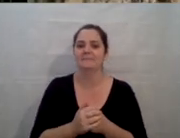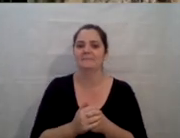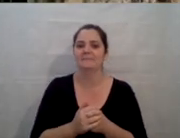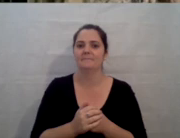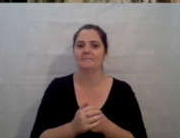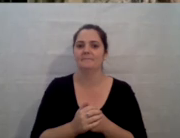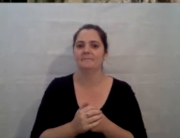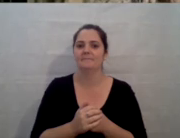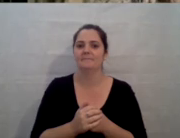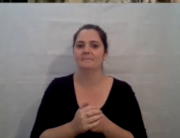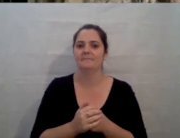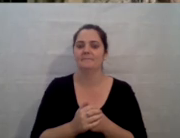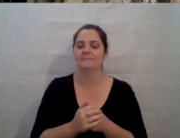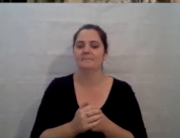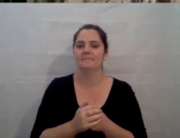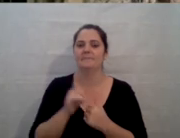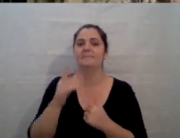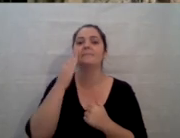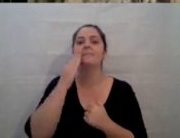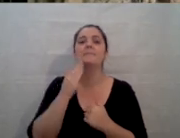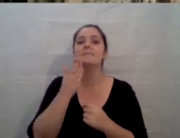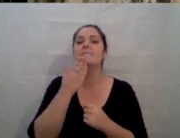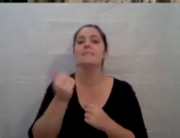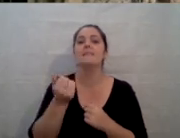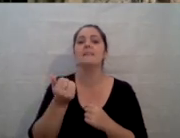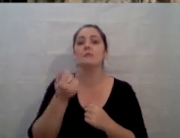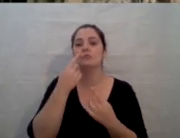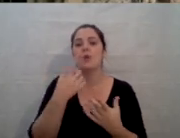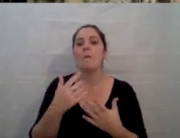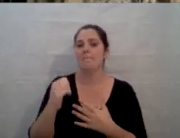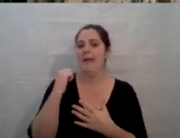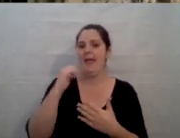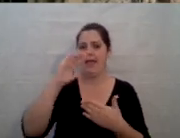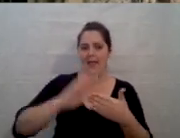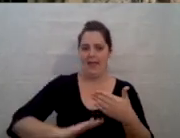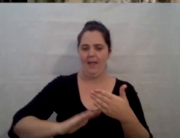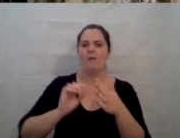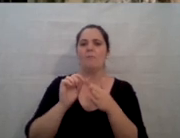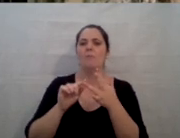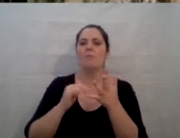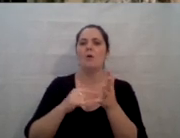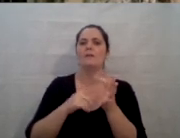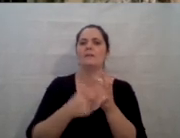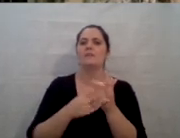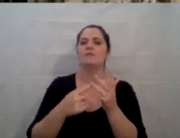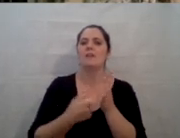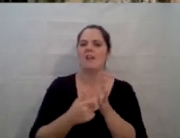Alright and Rachel, let's give a posterior view, and Atticus is going to give an anterior view and they're both going to adopt